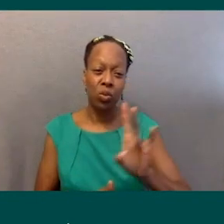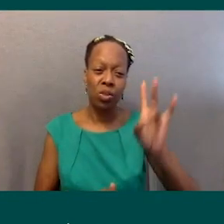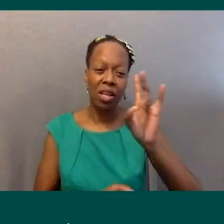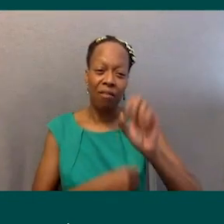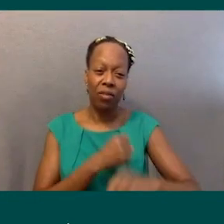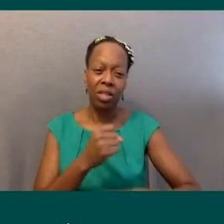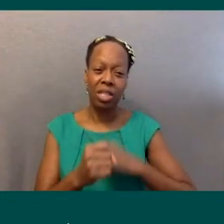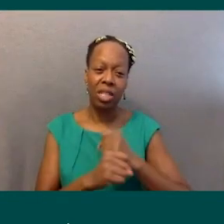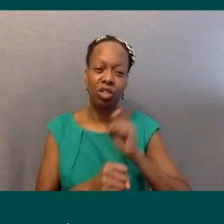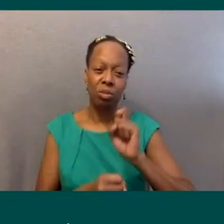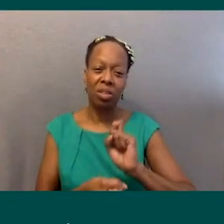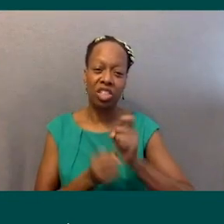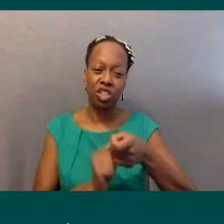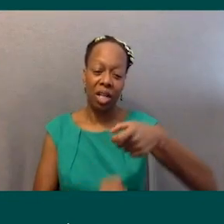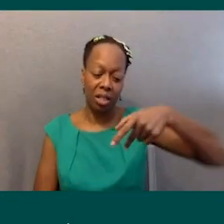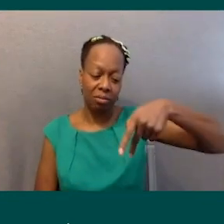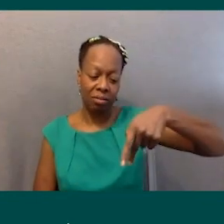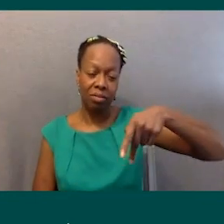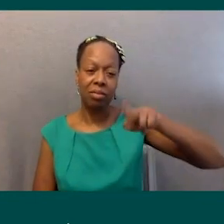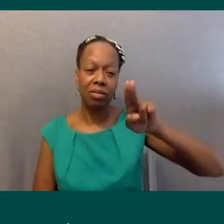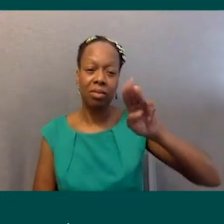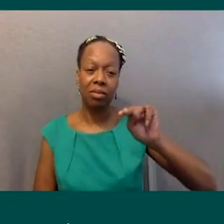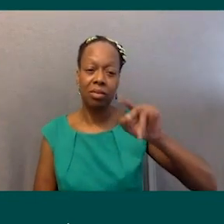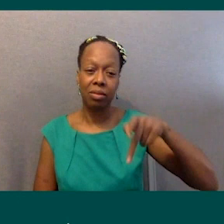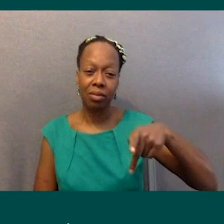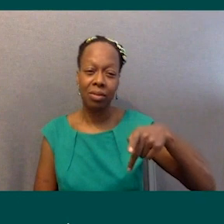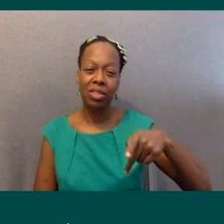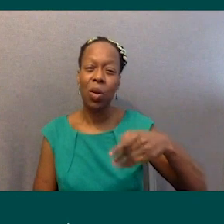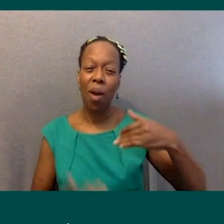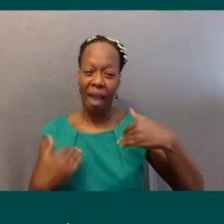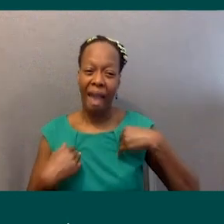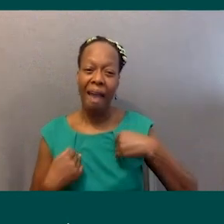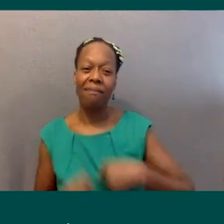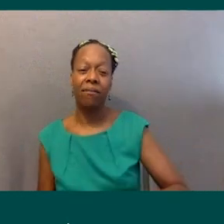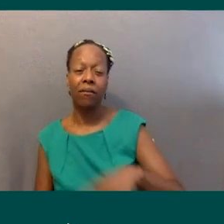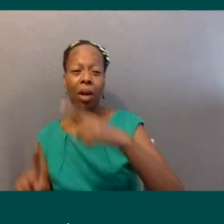so there is pros and cons. So to answer your question about the Baclofen